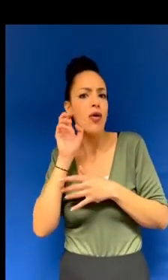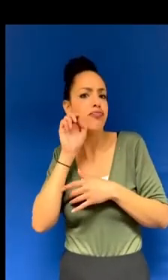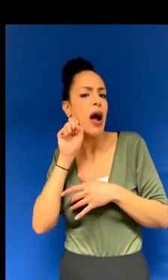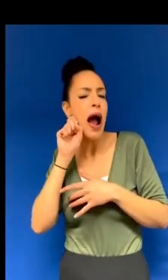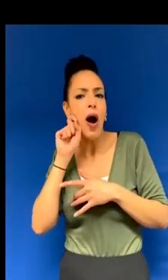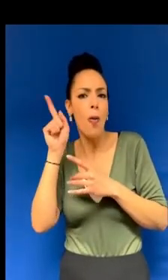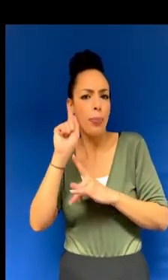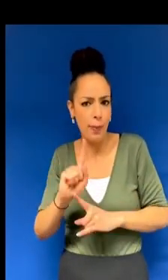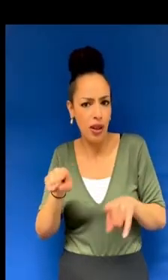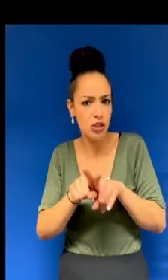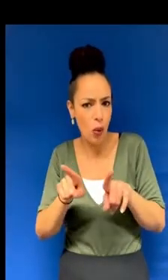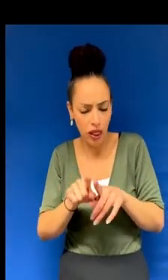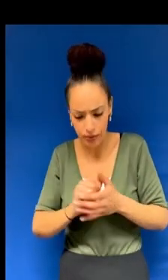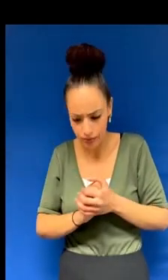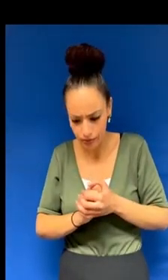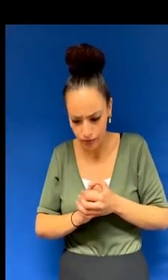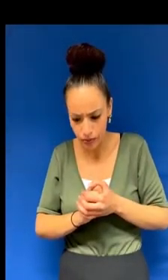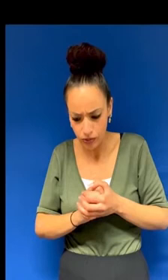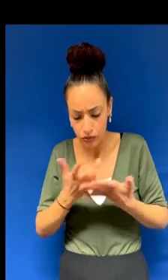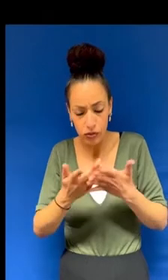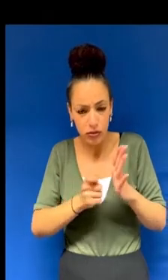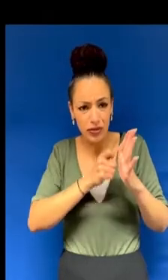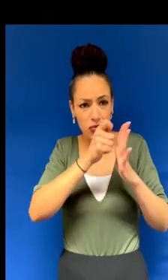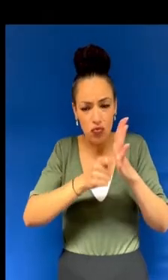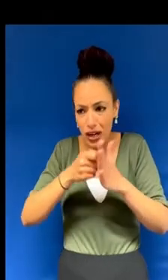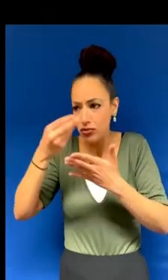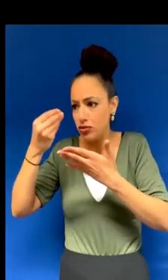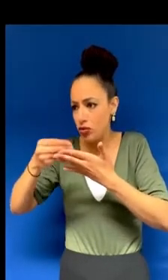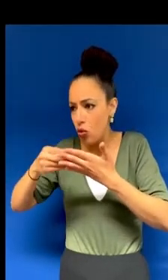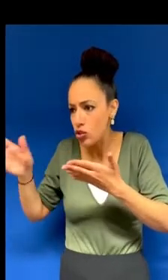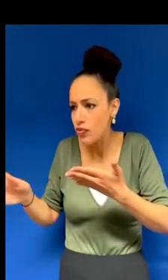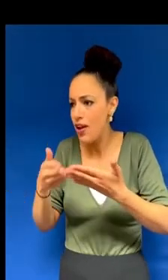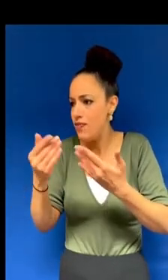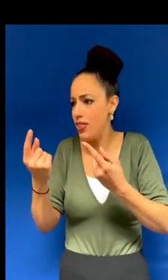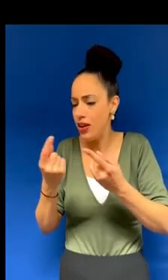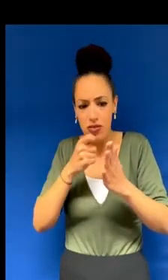for the majority of people. Especially working class people, especially Black and Brown people.